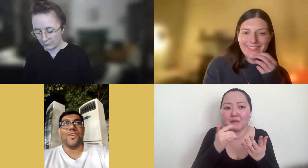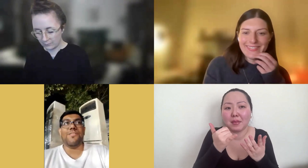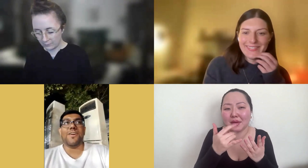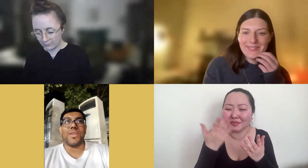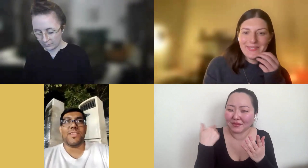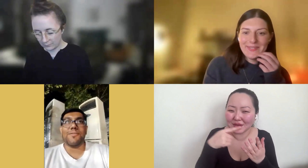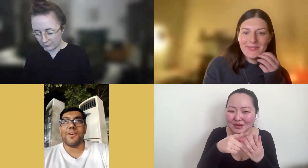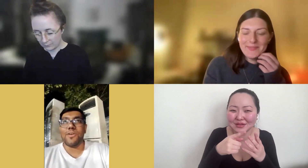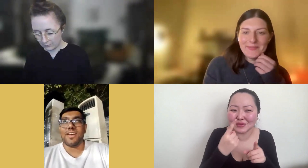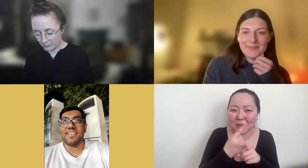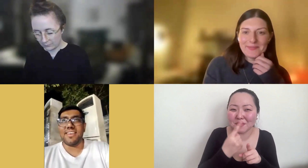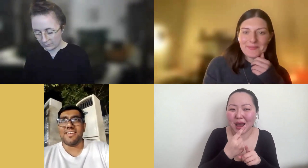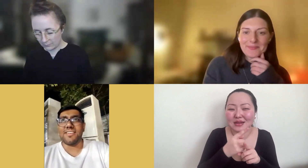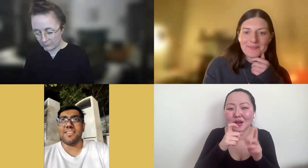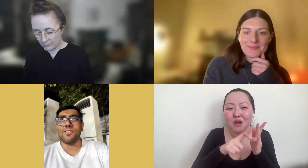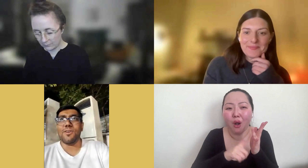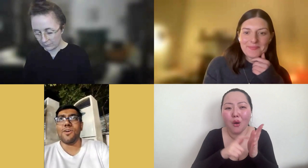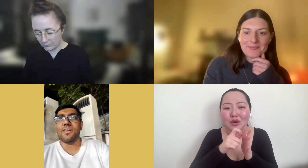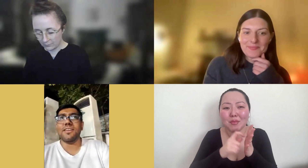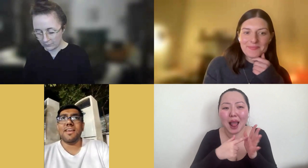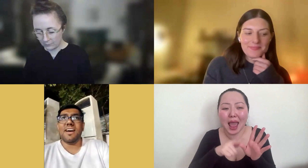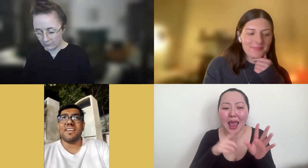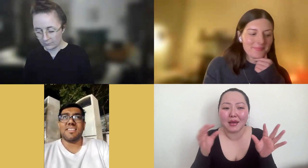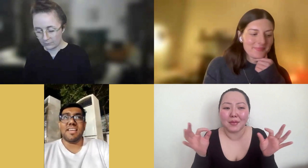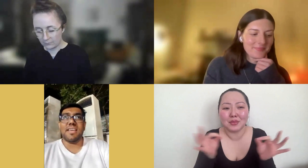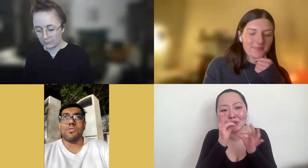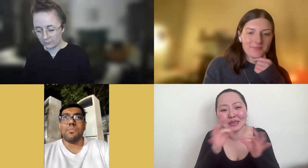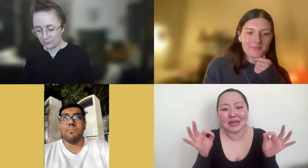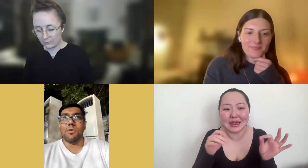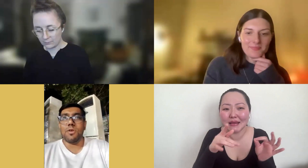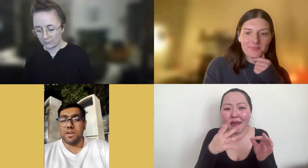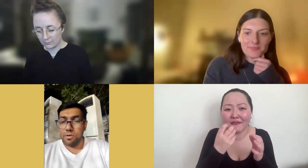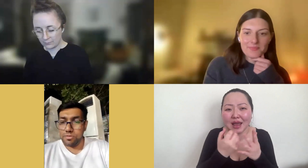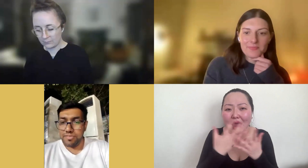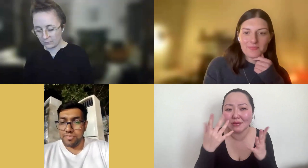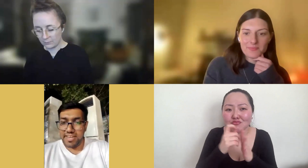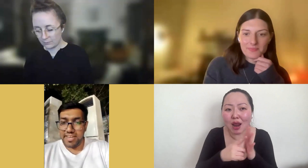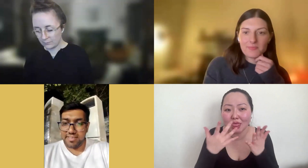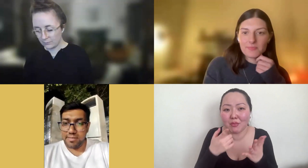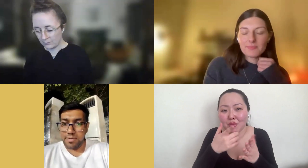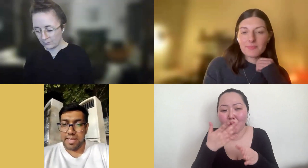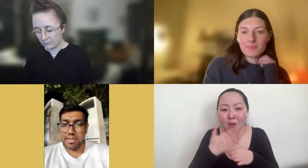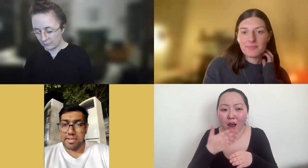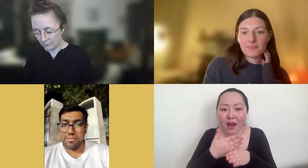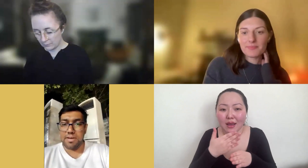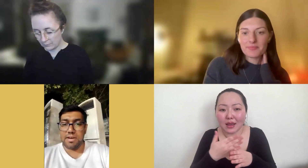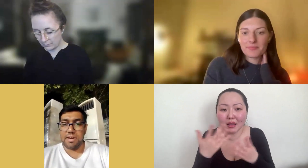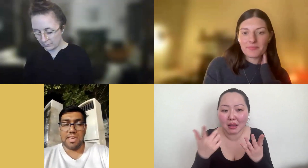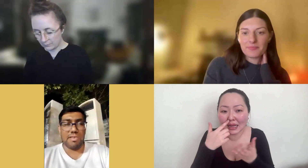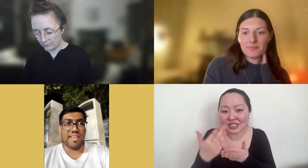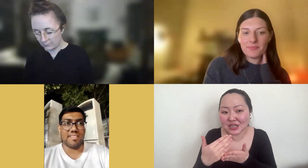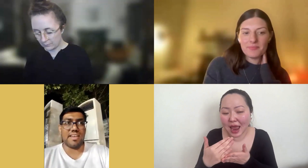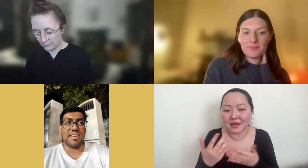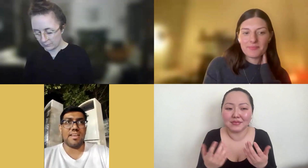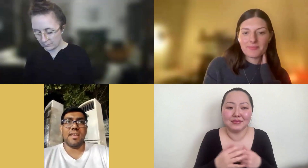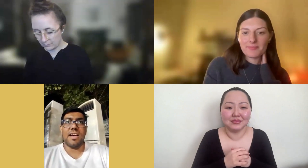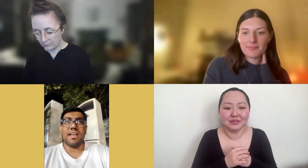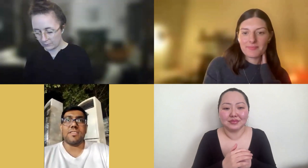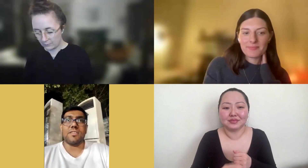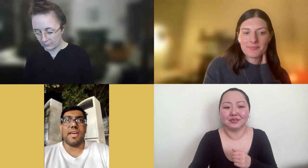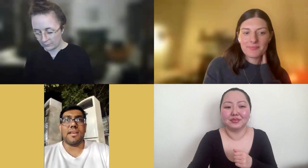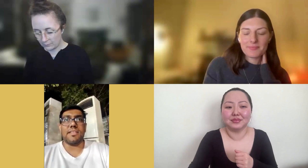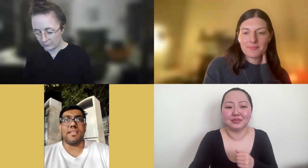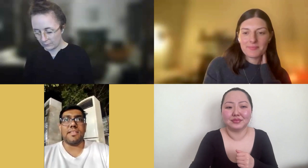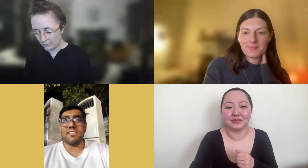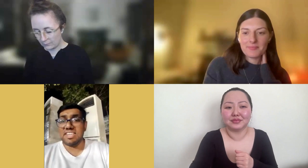We work with different organisations, assisting them to be more accessible and inclusive. There